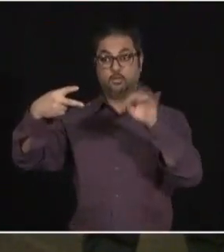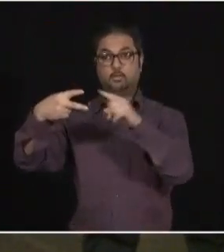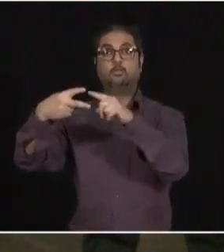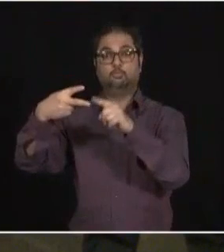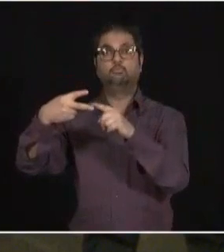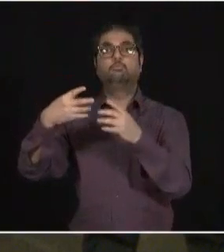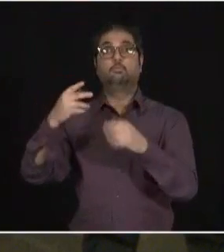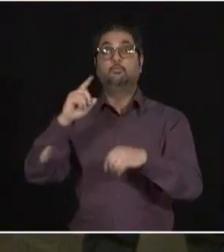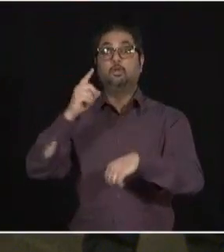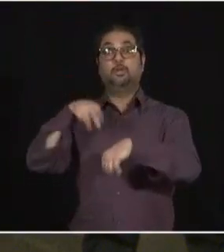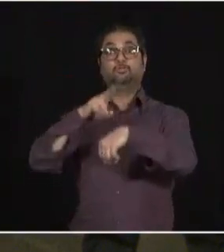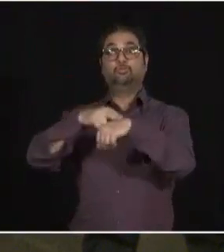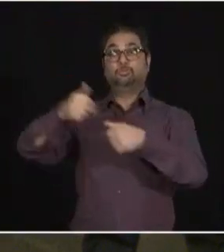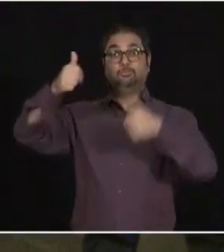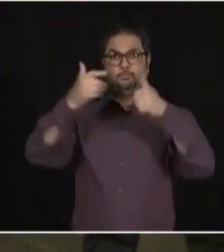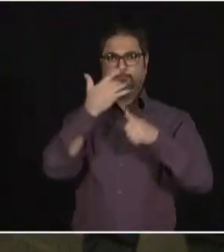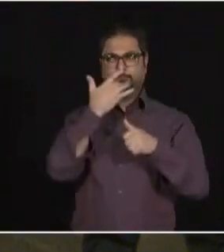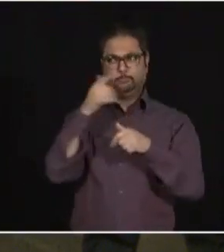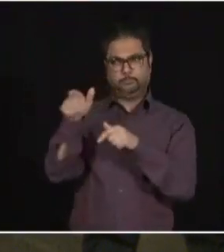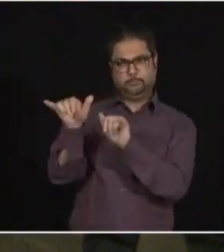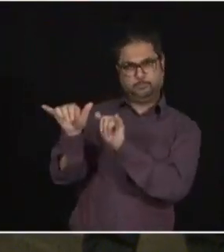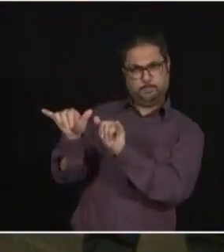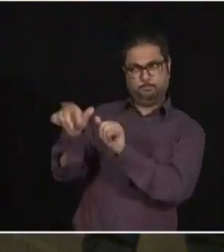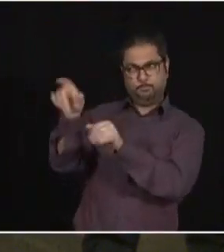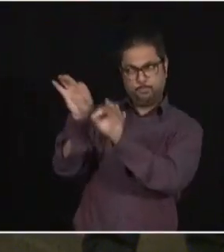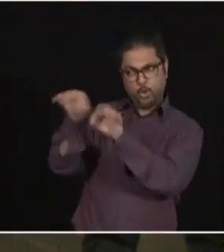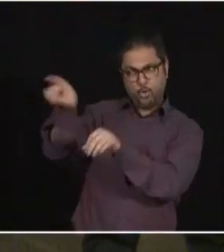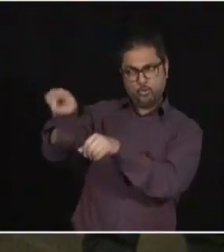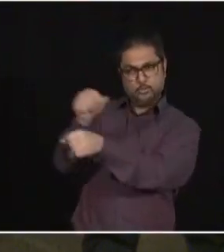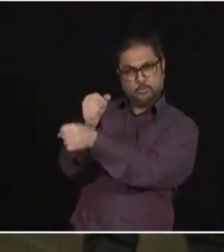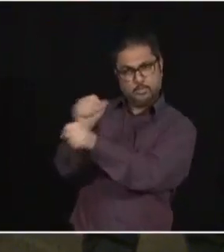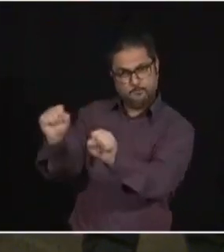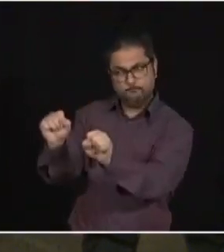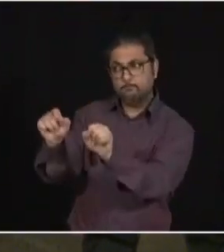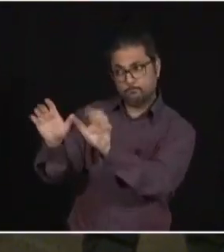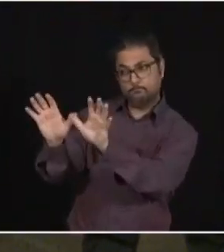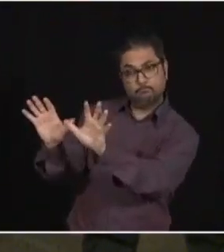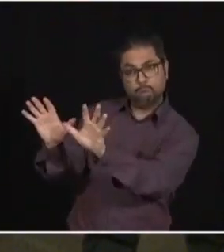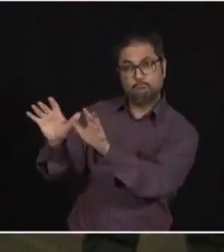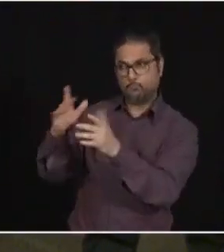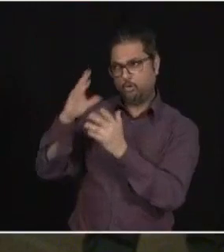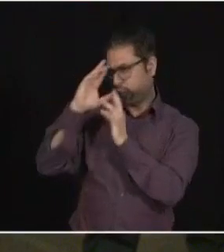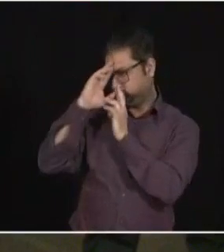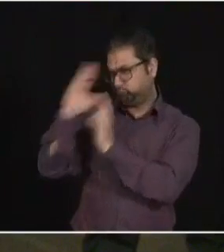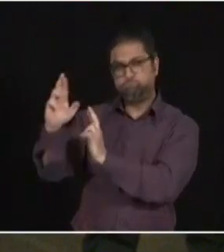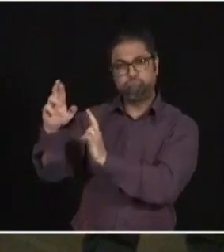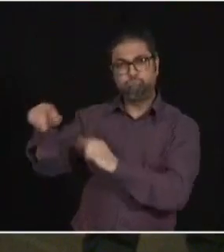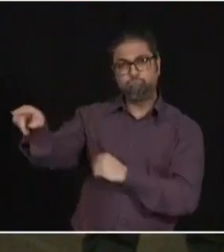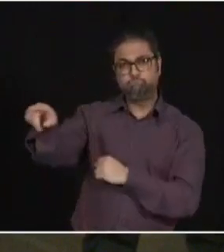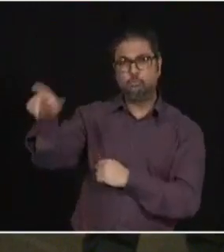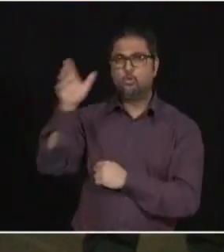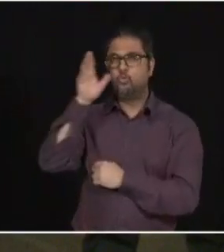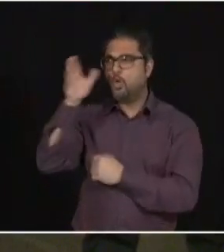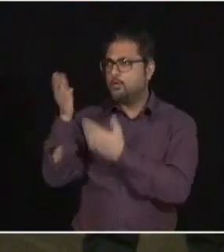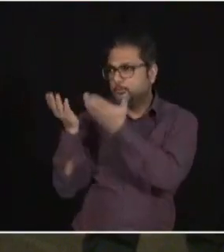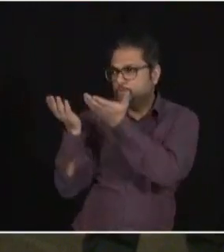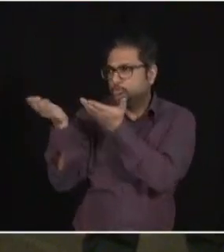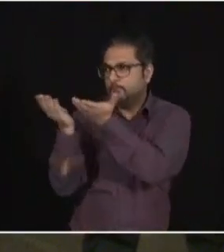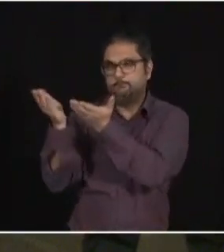to stay in their land as long as safe. We will ensure we are ready to